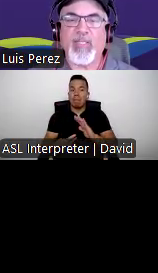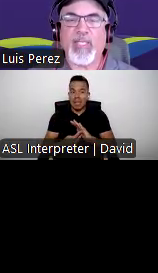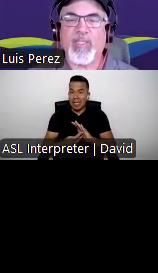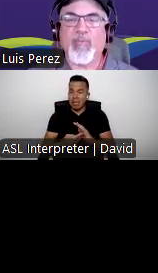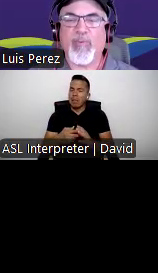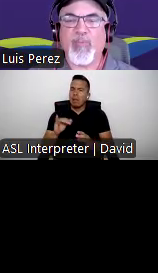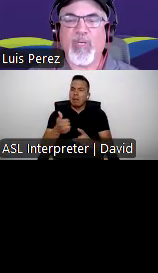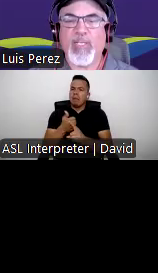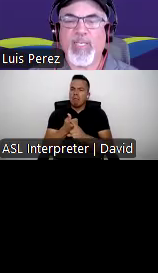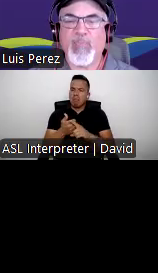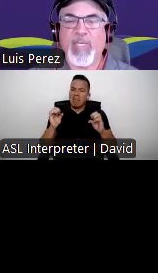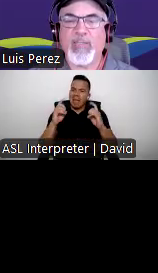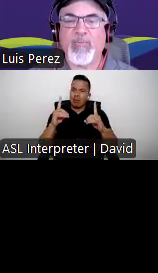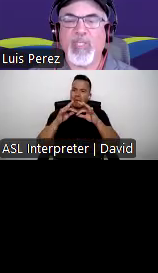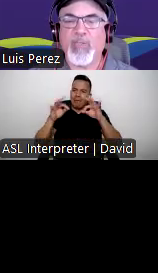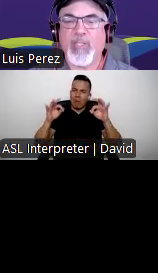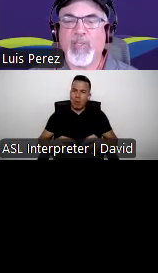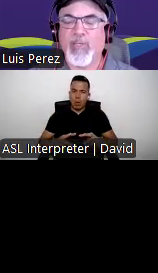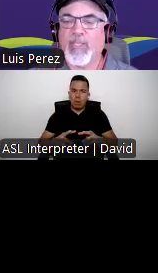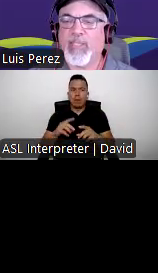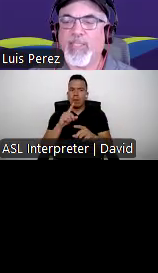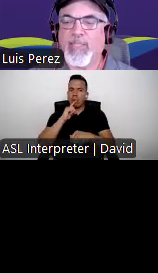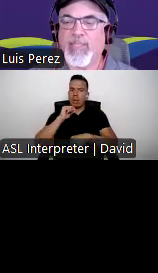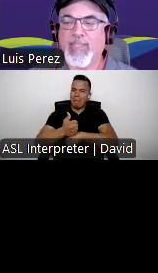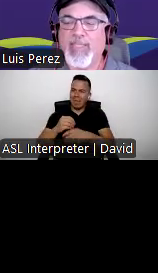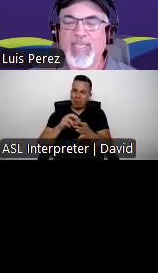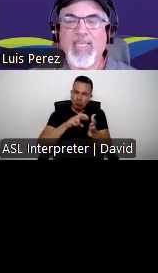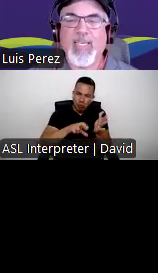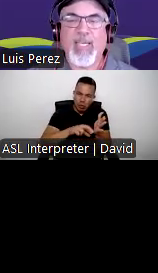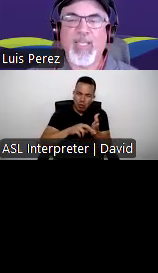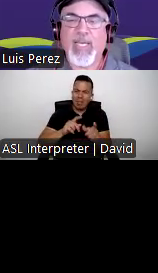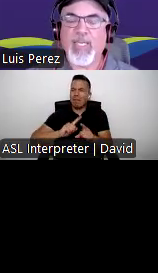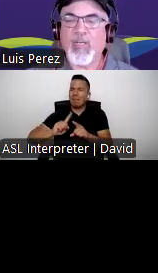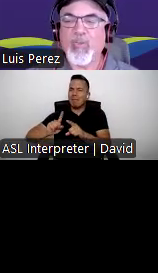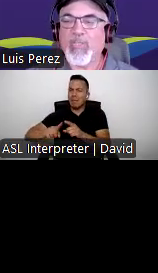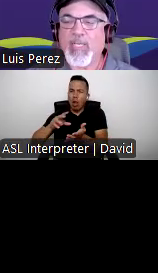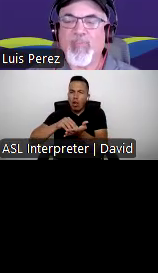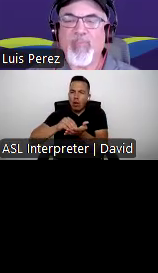educational framework that is based in research in the learning sciences, and that includes